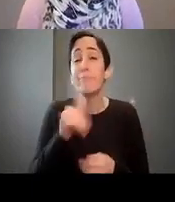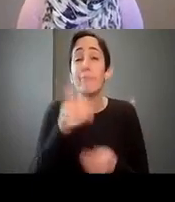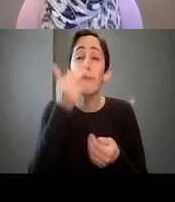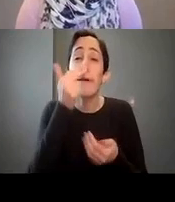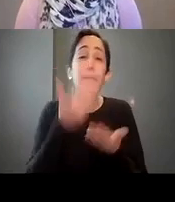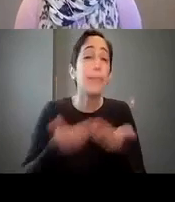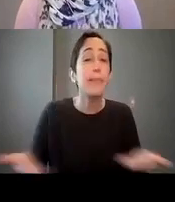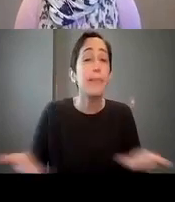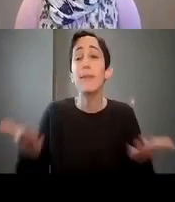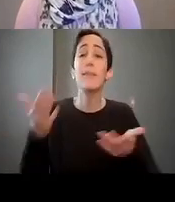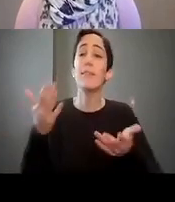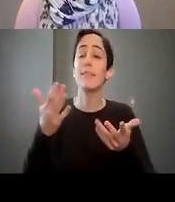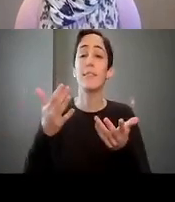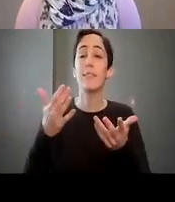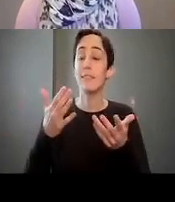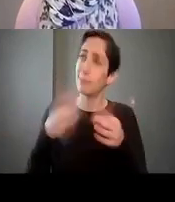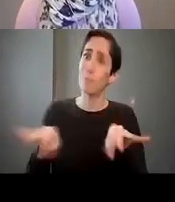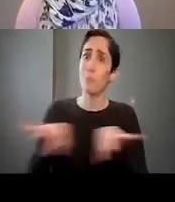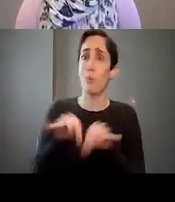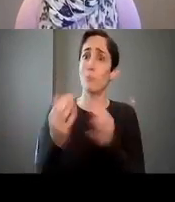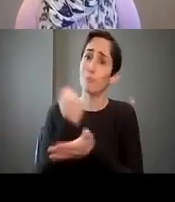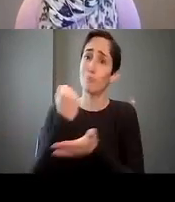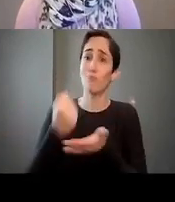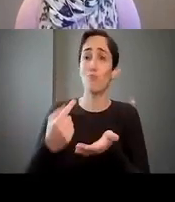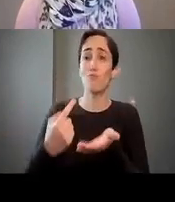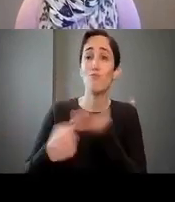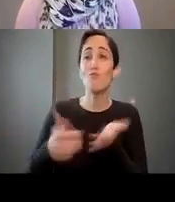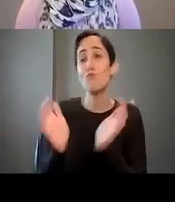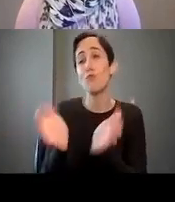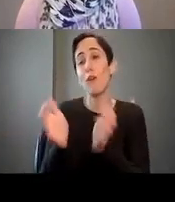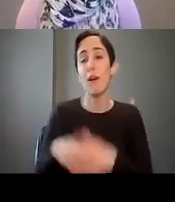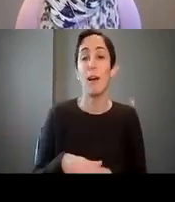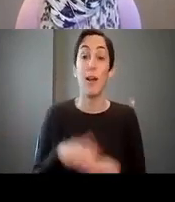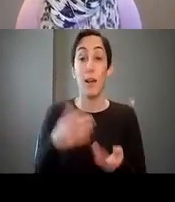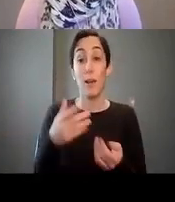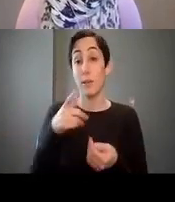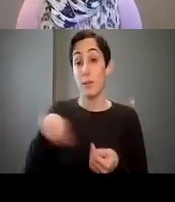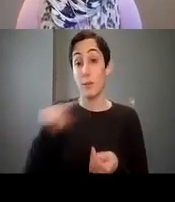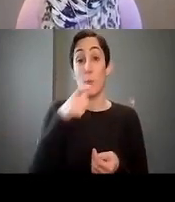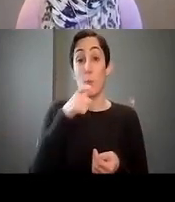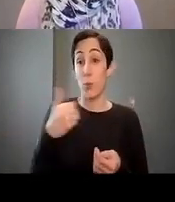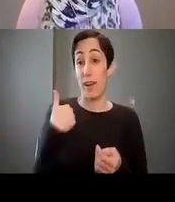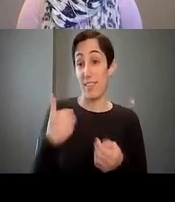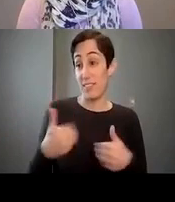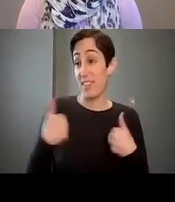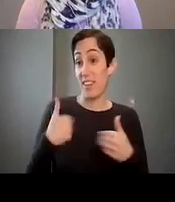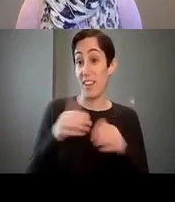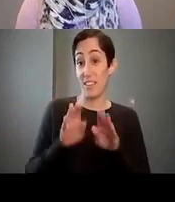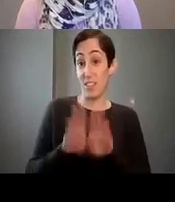home. For anybody who's got tips on how lots of bodily function talk in their to stop that immediately please home. For anybody who's got tips on how back-channel me and email me. I'd really to stop that immediately please